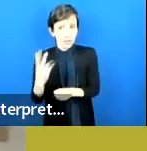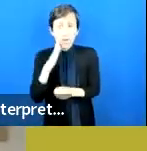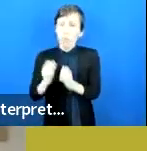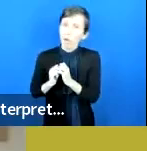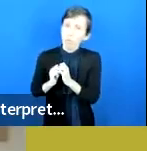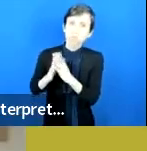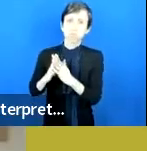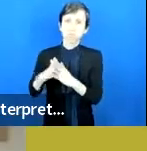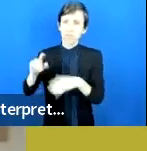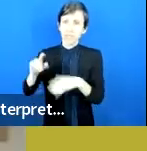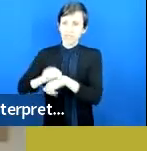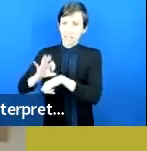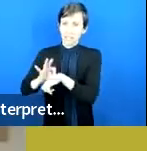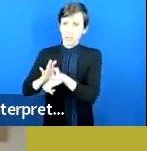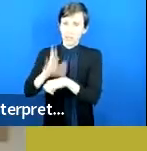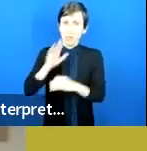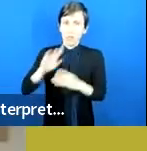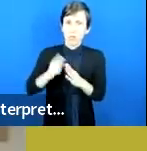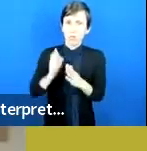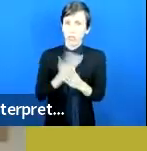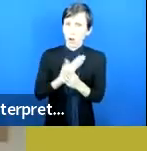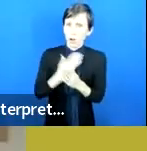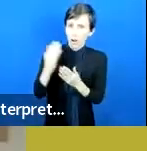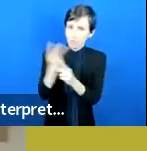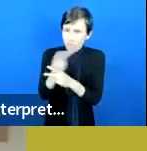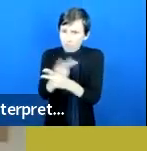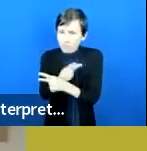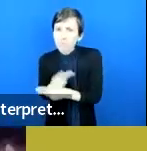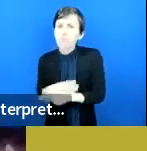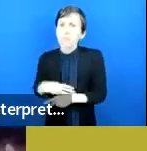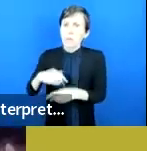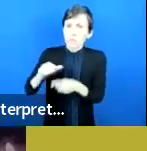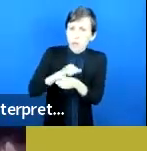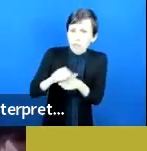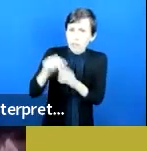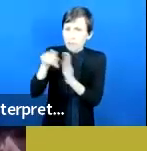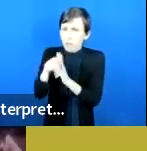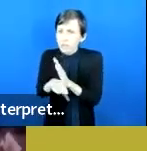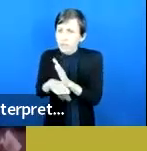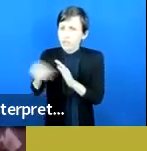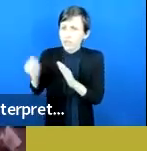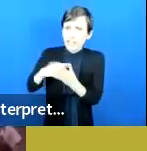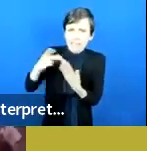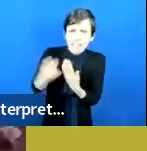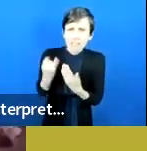and we will begin our inventory of practices, policies and initiatives as well as our student focus groups.